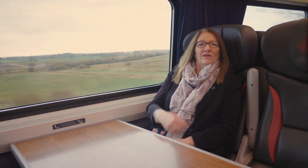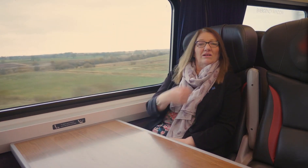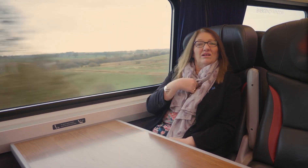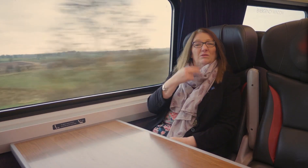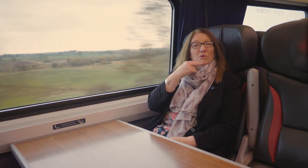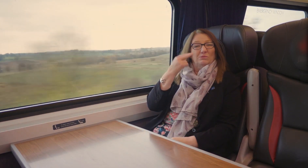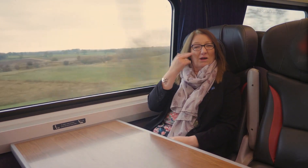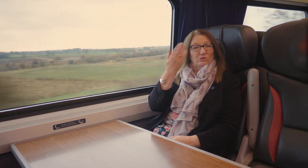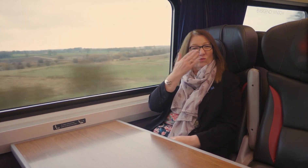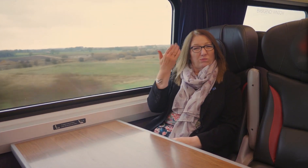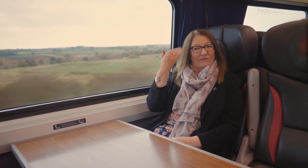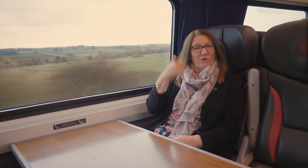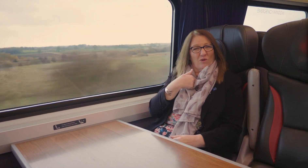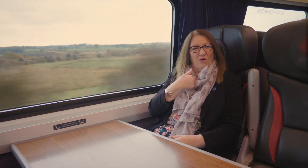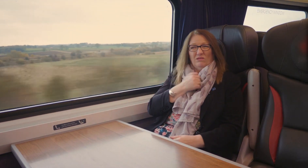Back when I was at school at Boston Spa,